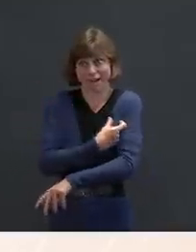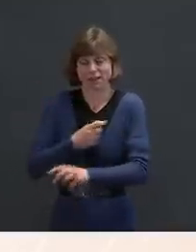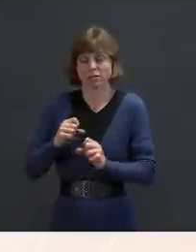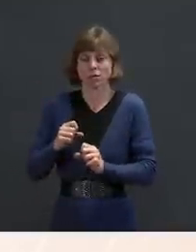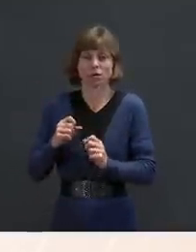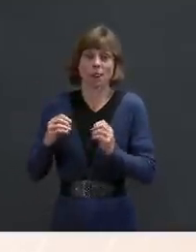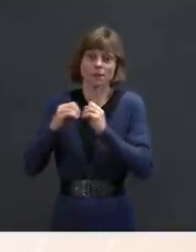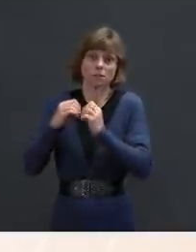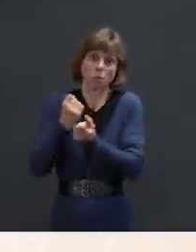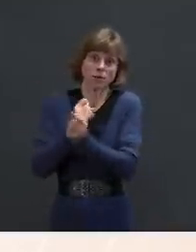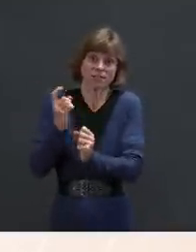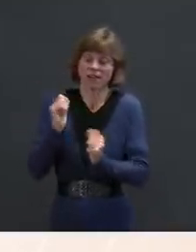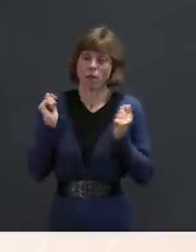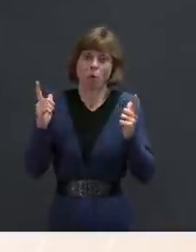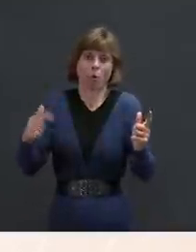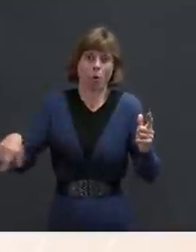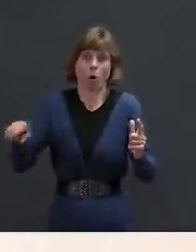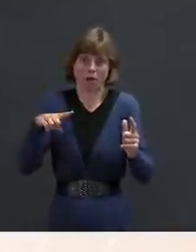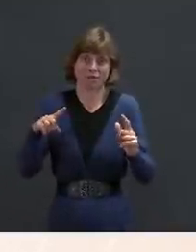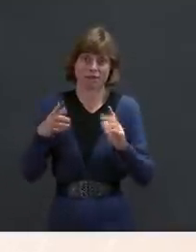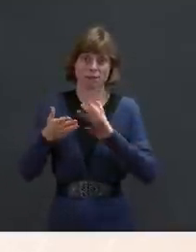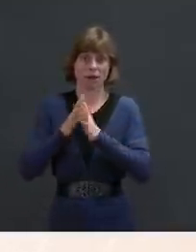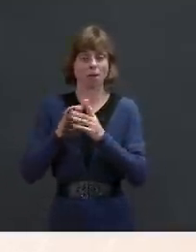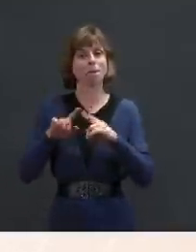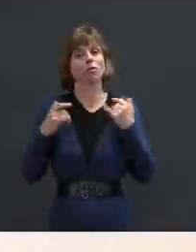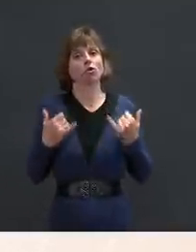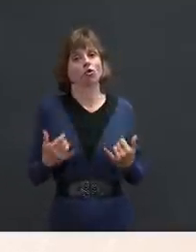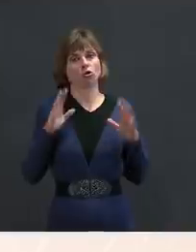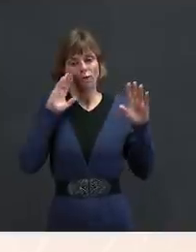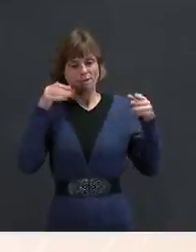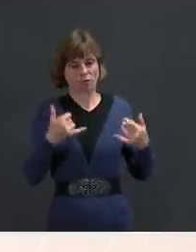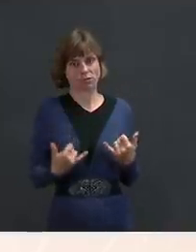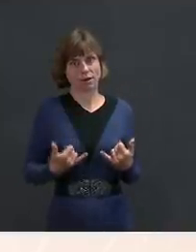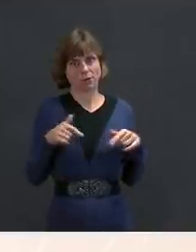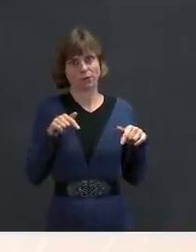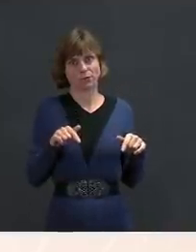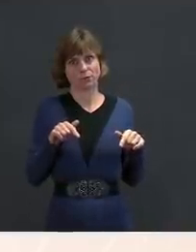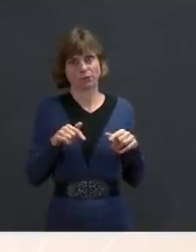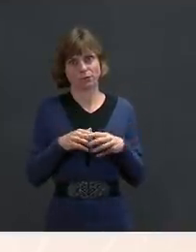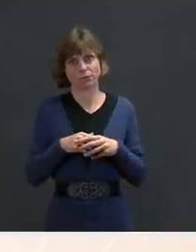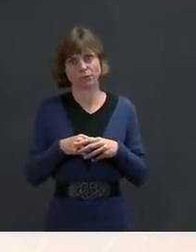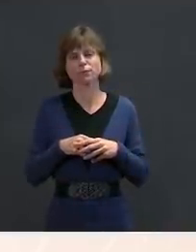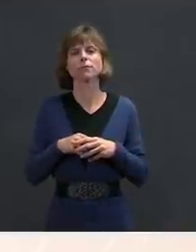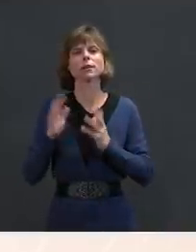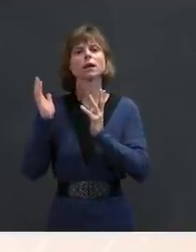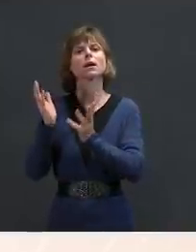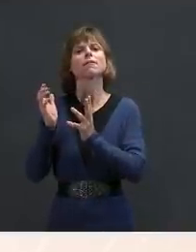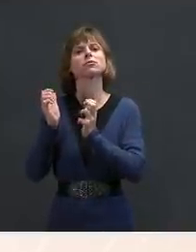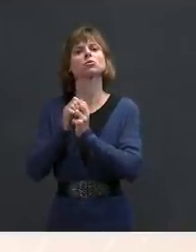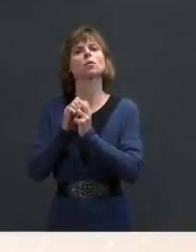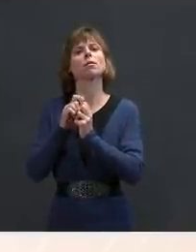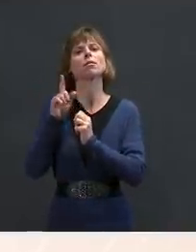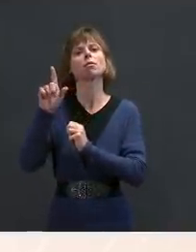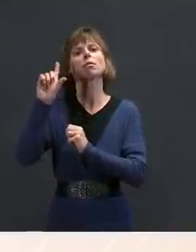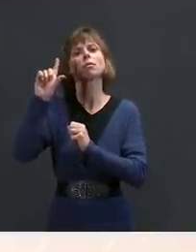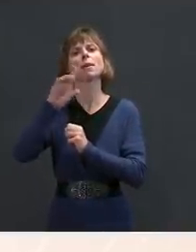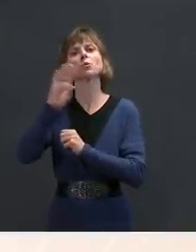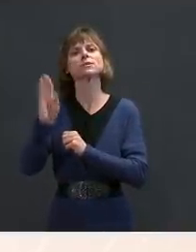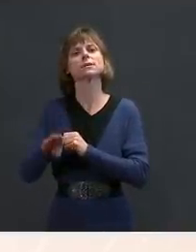It's just what our current focus is at this point in time. The Press: Is it in conversation with the Brazilian government about the situation there?